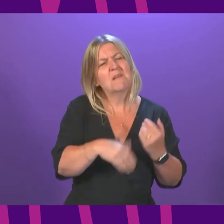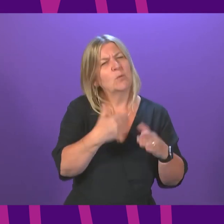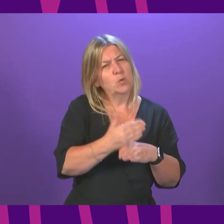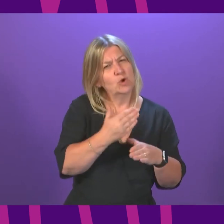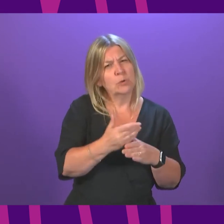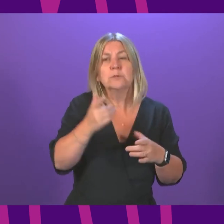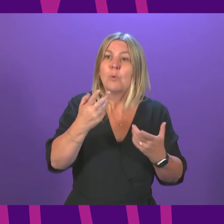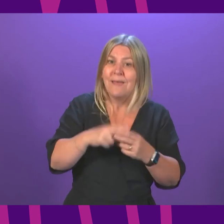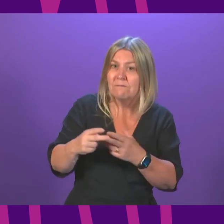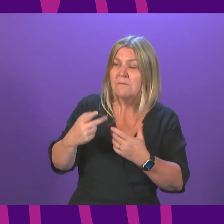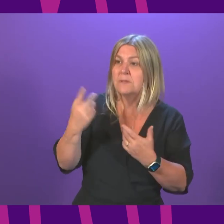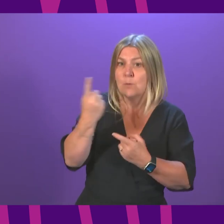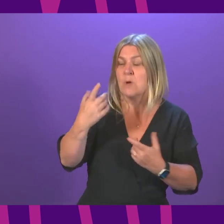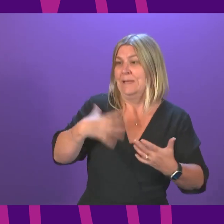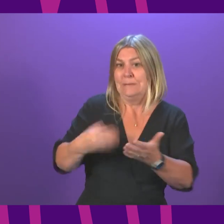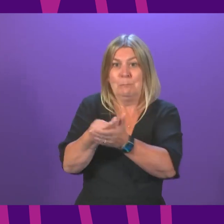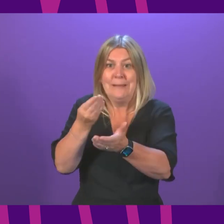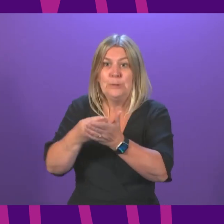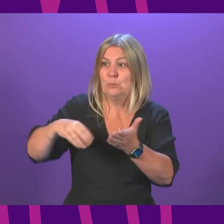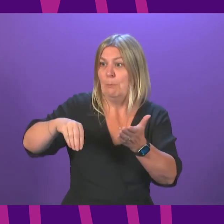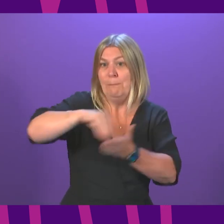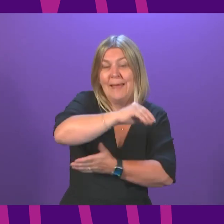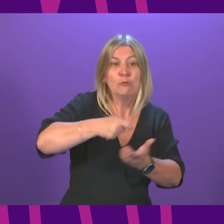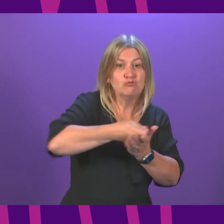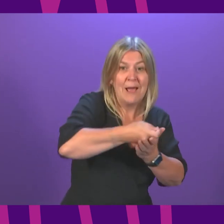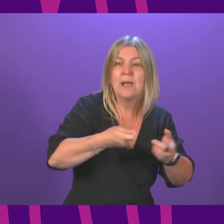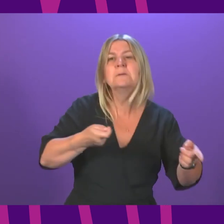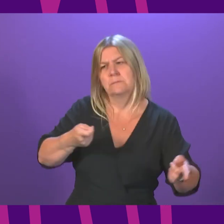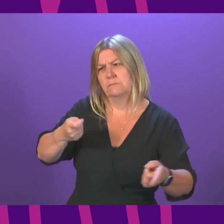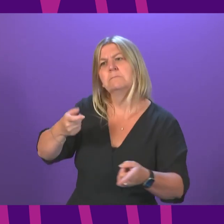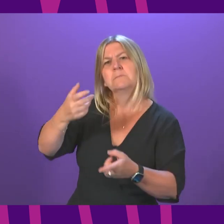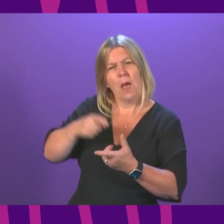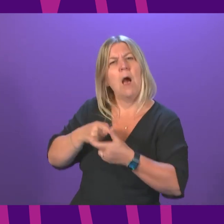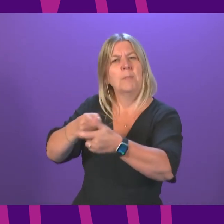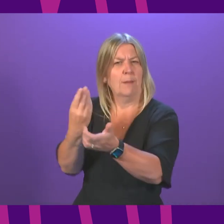we will not support the bill at decision time tonight. That is not because we think that